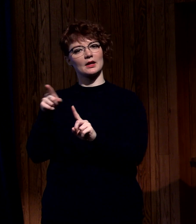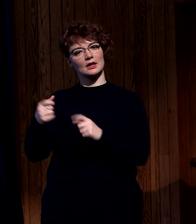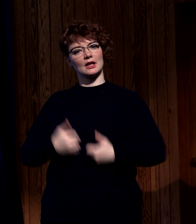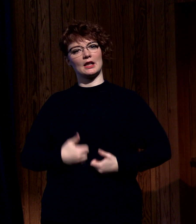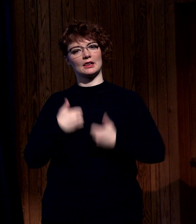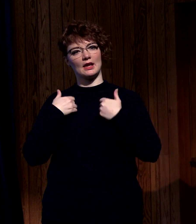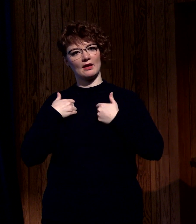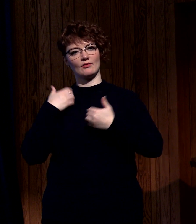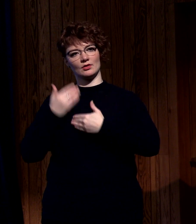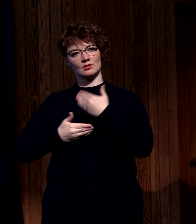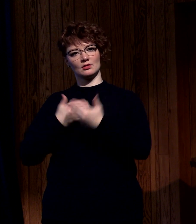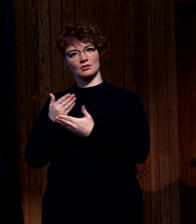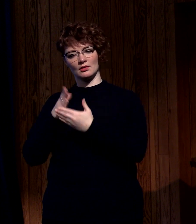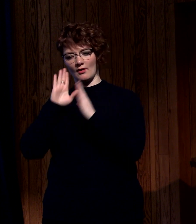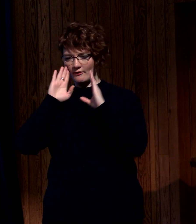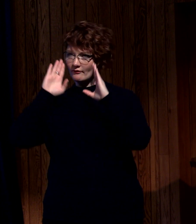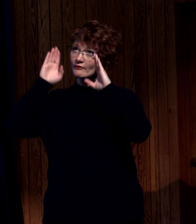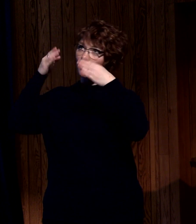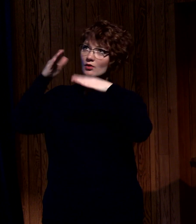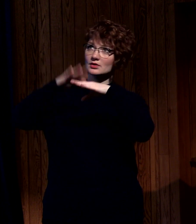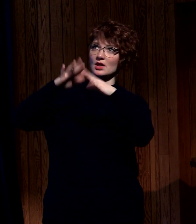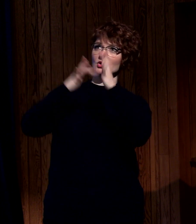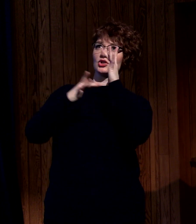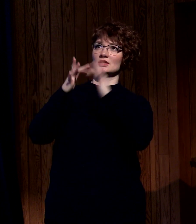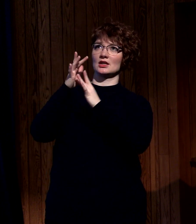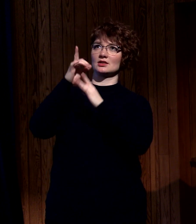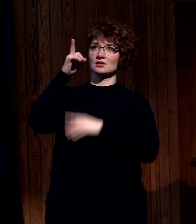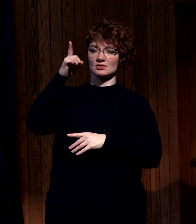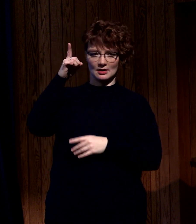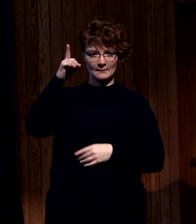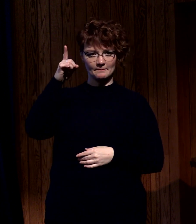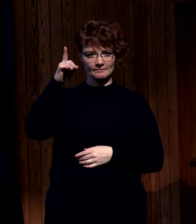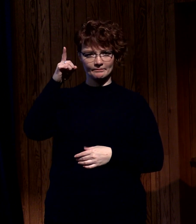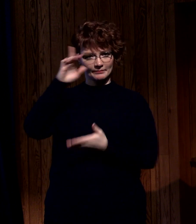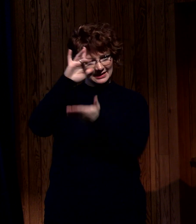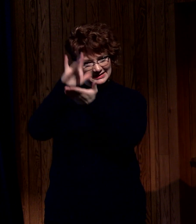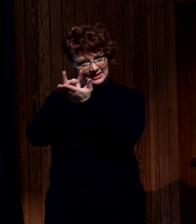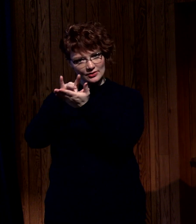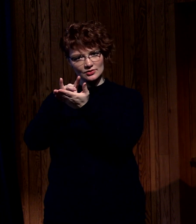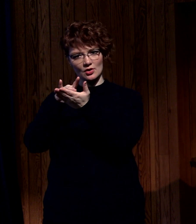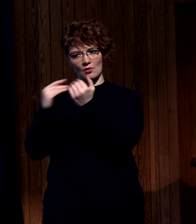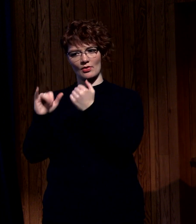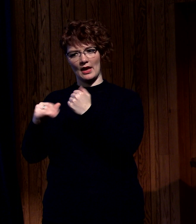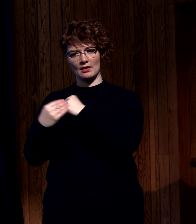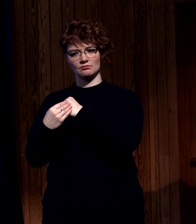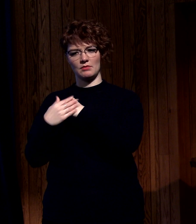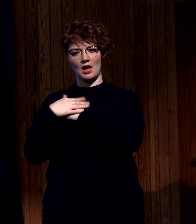life centered on Jesus, which had rippling effects to me as a